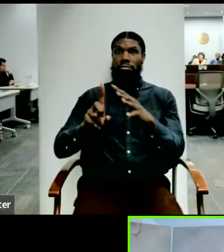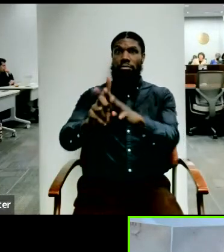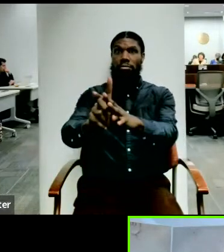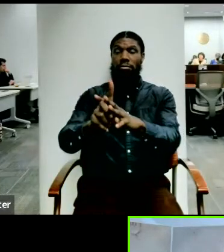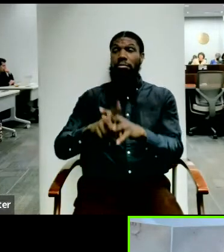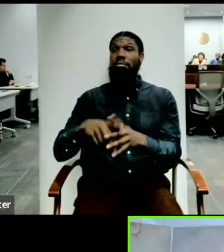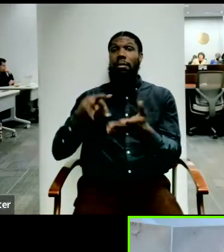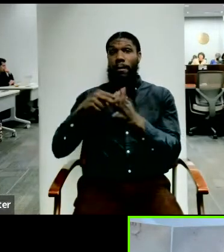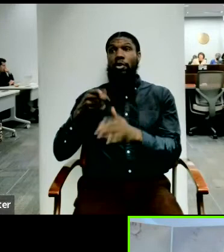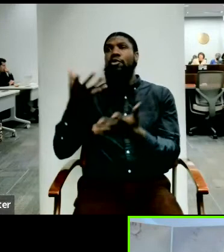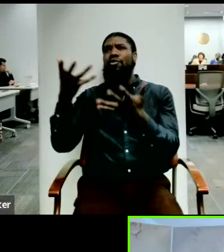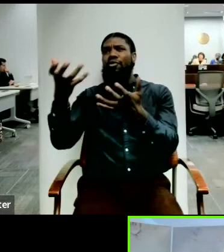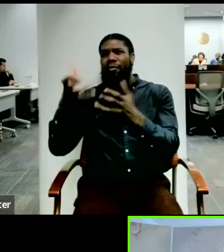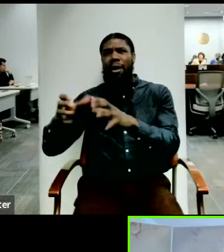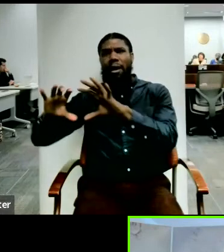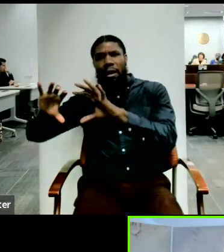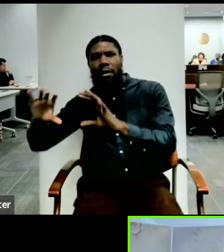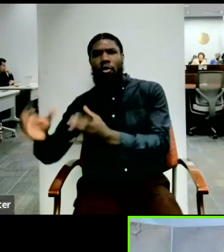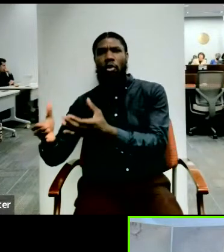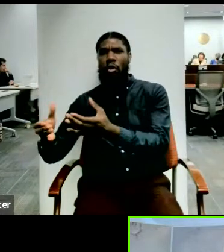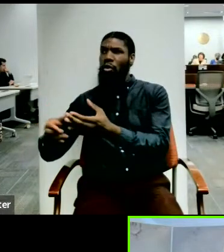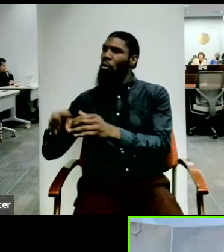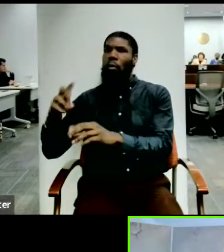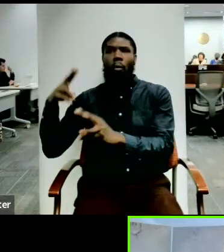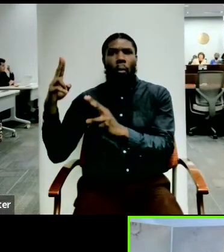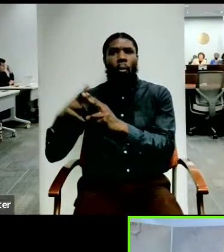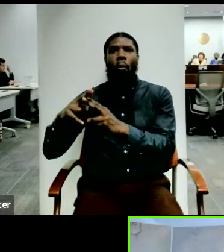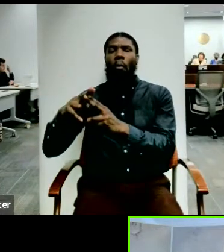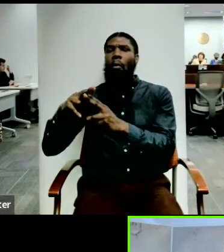you want to hire, that are the most experienced and most qualified to do